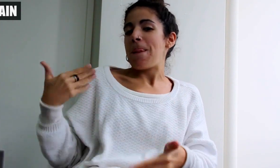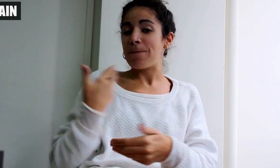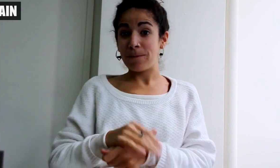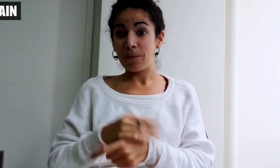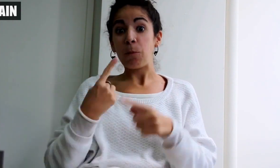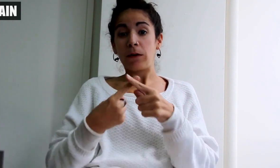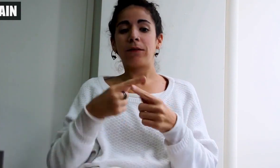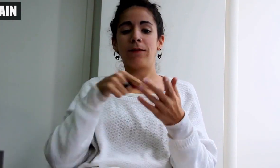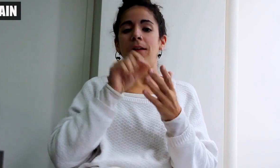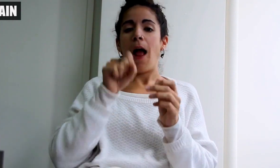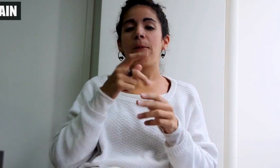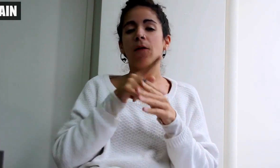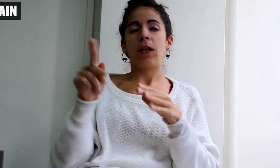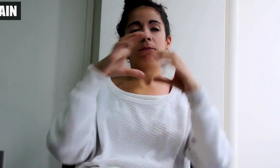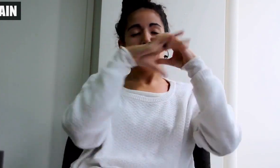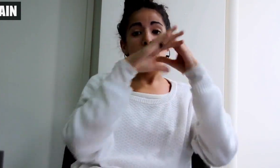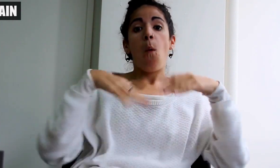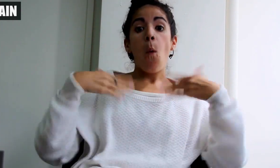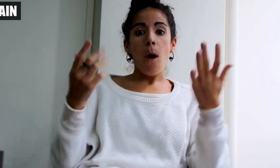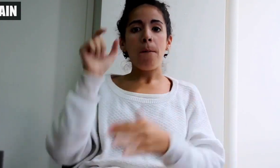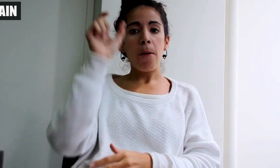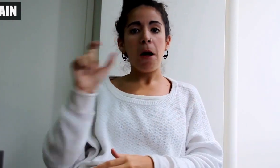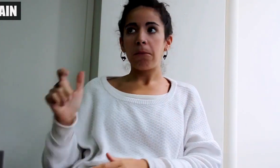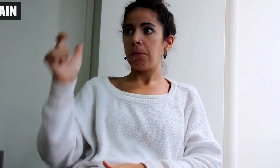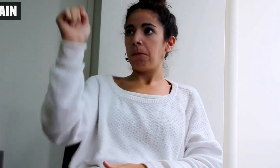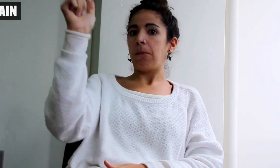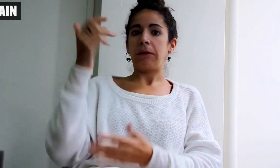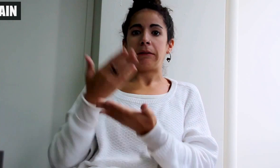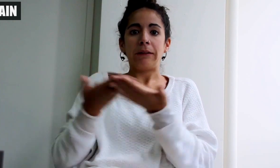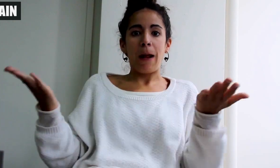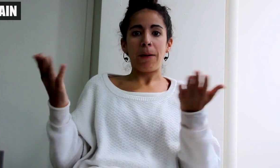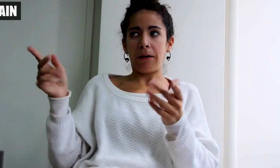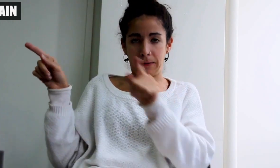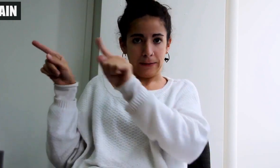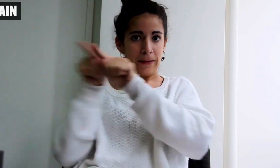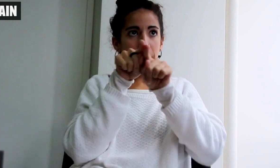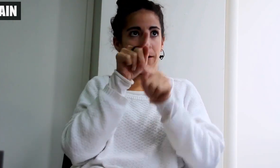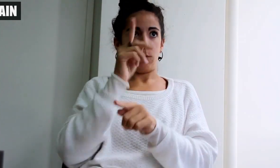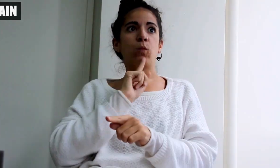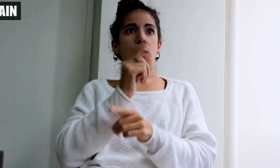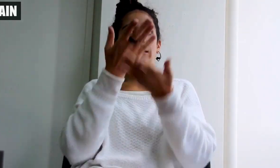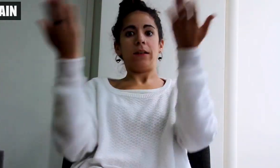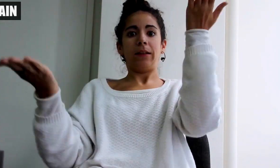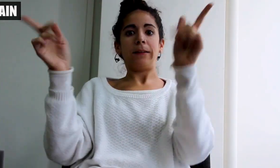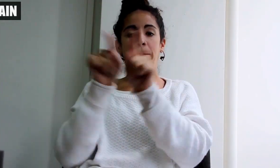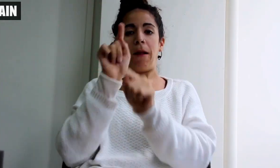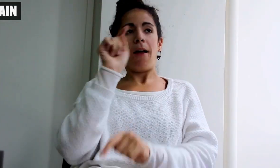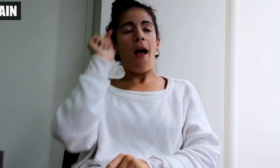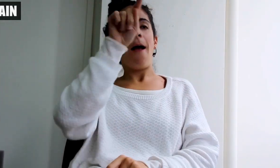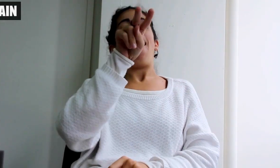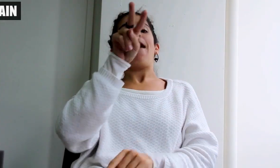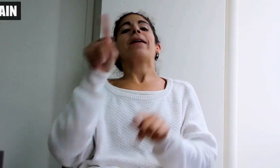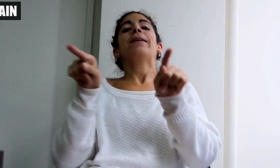You'll also be able to see if the pictures are for real, just like the real thing.